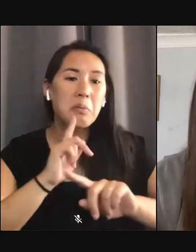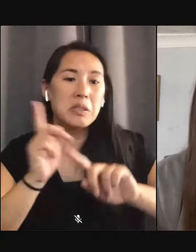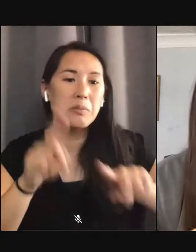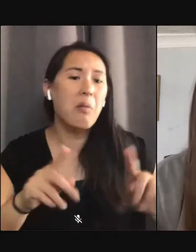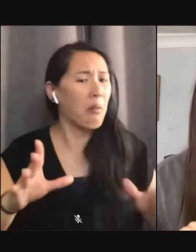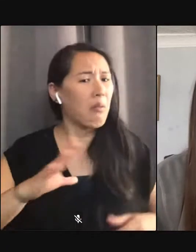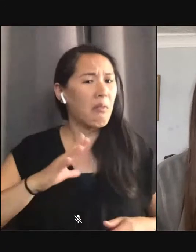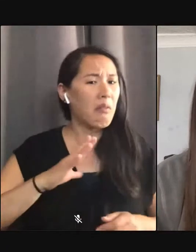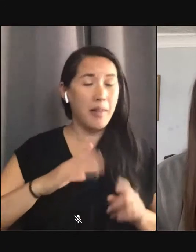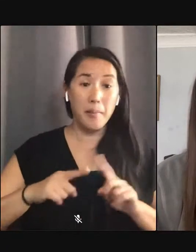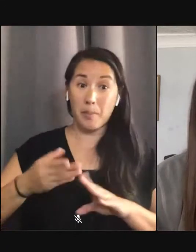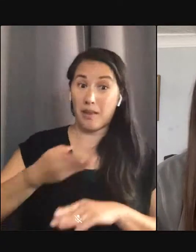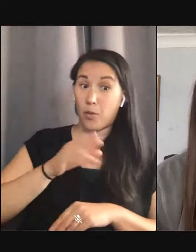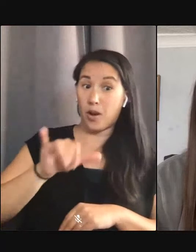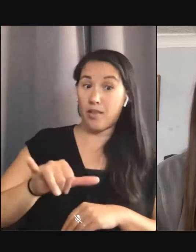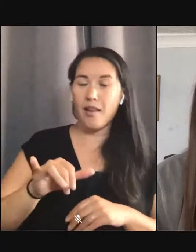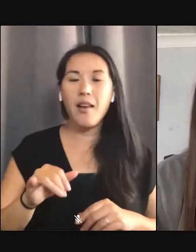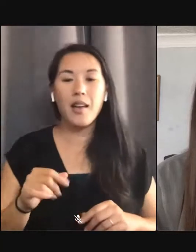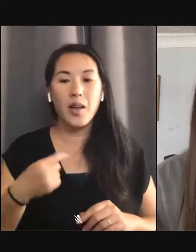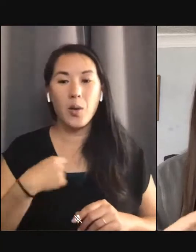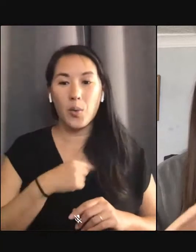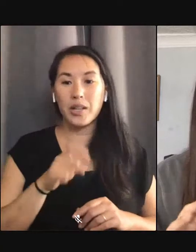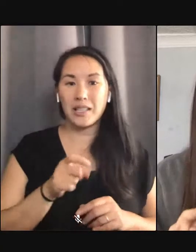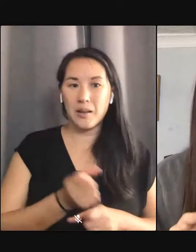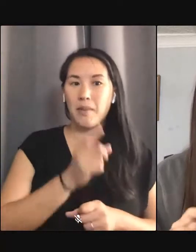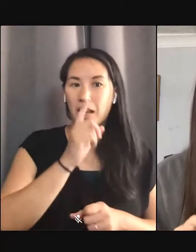to do ahead of that one you need to make sure that you're hitting the bare minimum